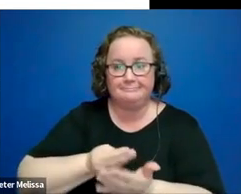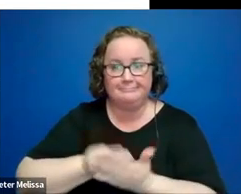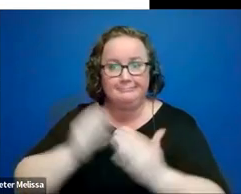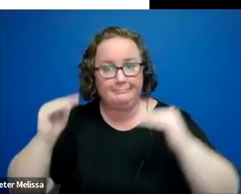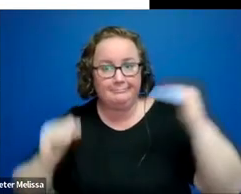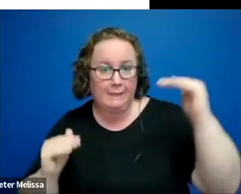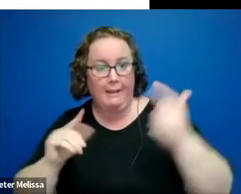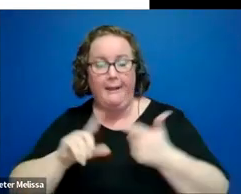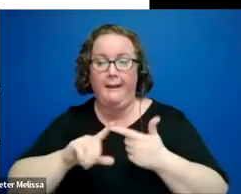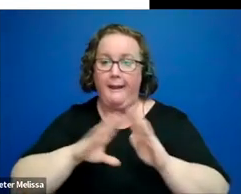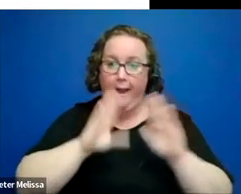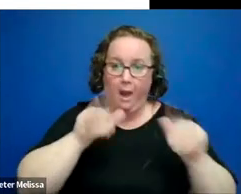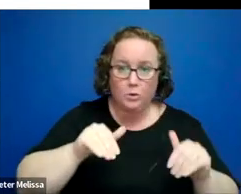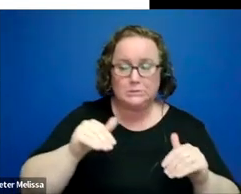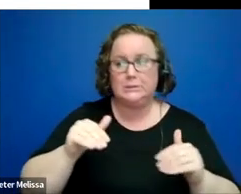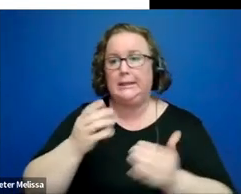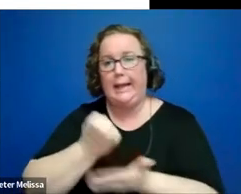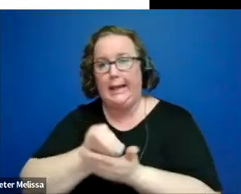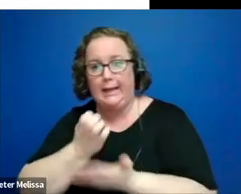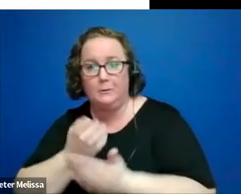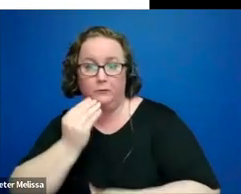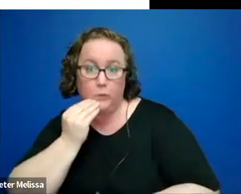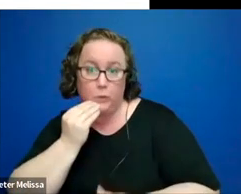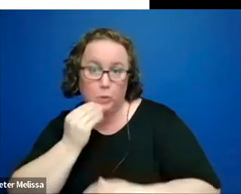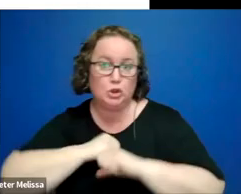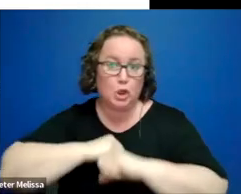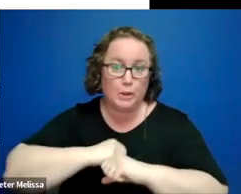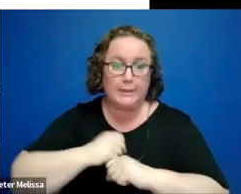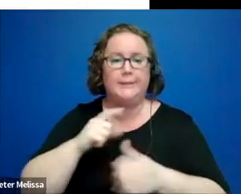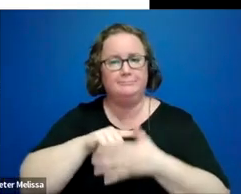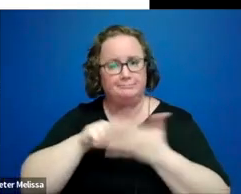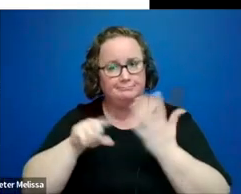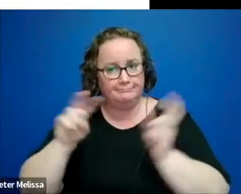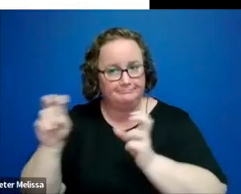food, and economic insecurity. And key for my